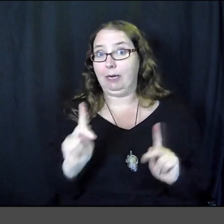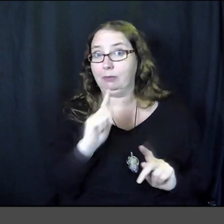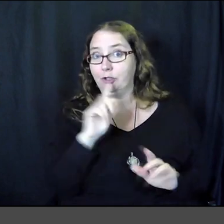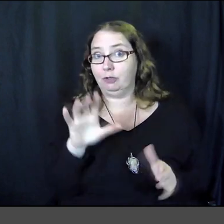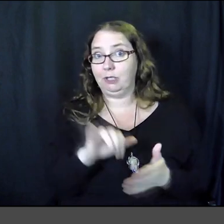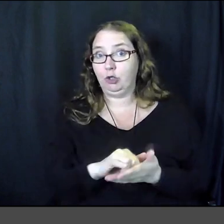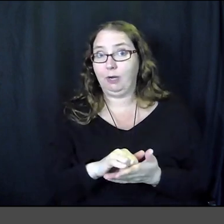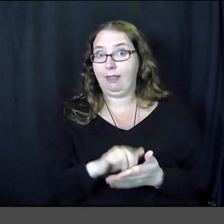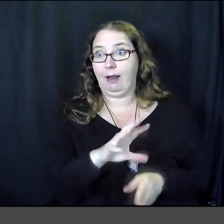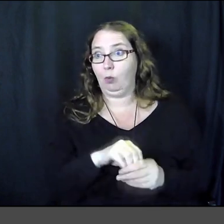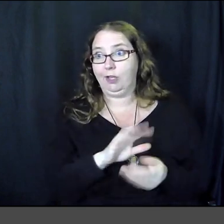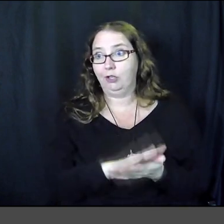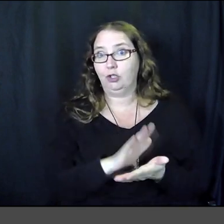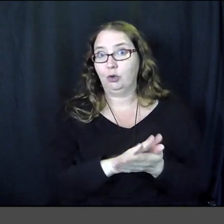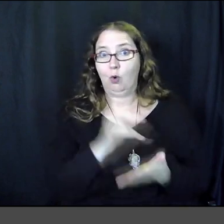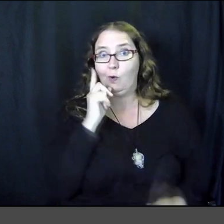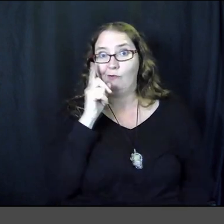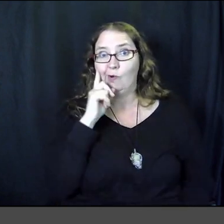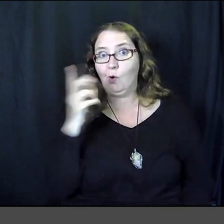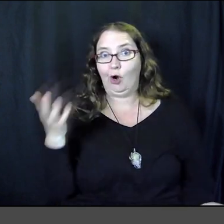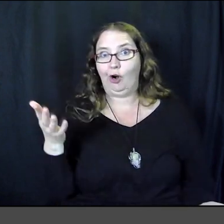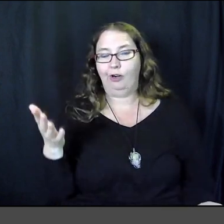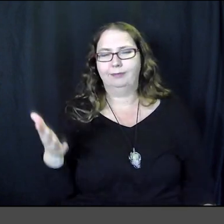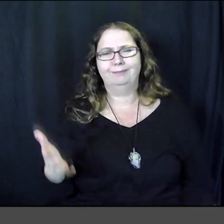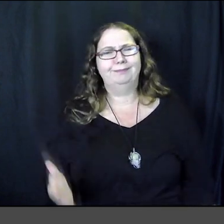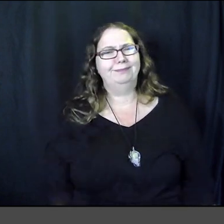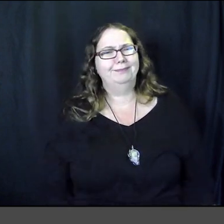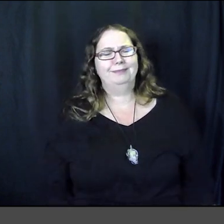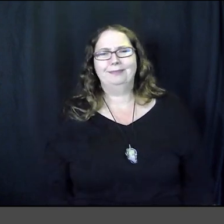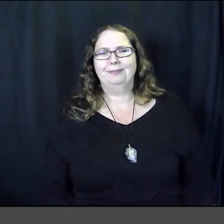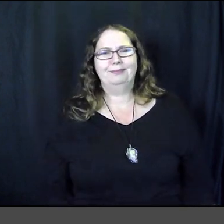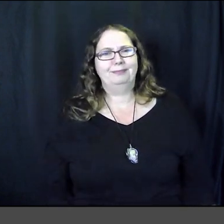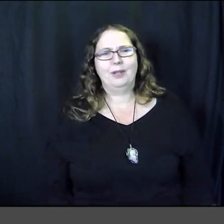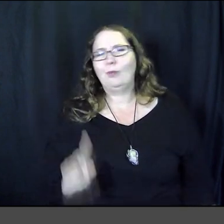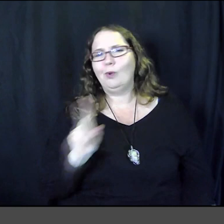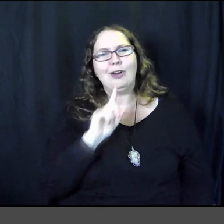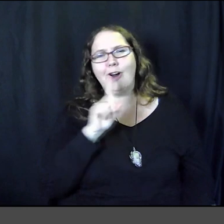SO WHERE ARE WE NOW WITH WITH WITH HIGHER EDUCATION